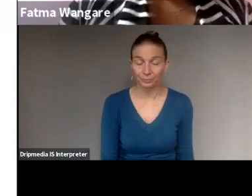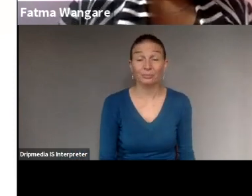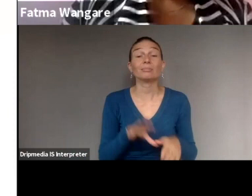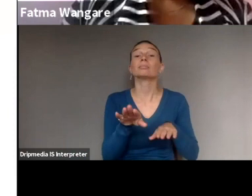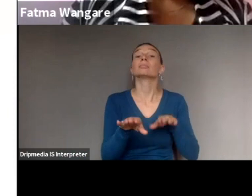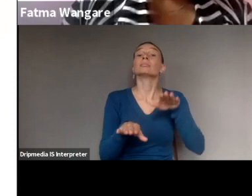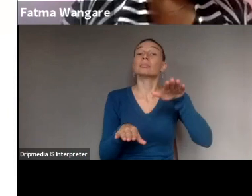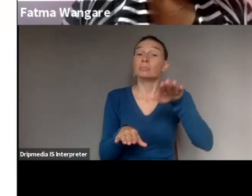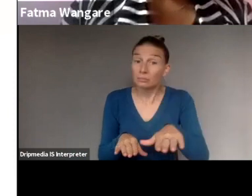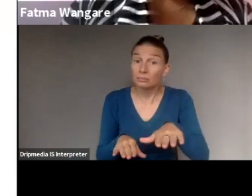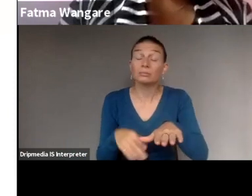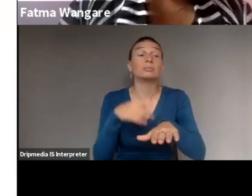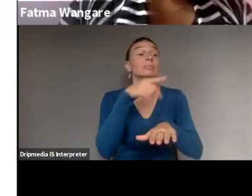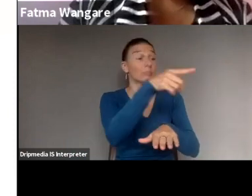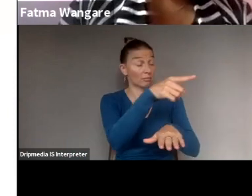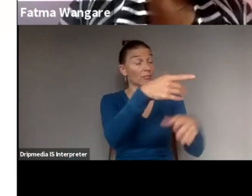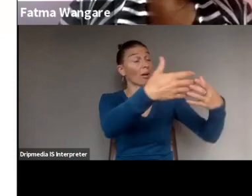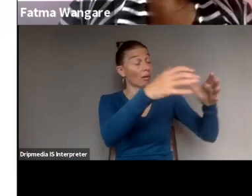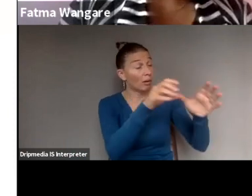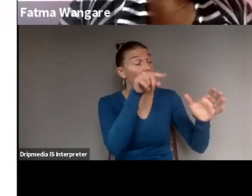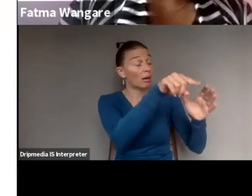the medical team prepares a medical assessment report.